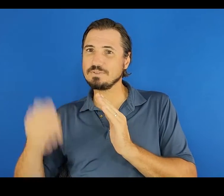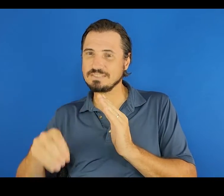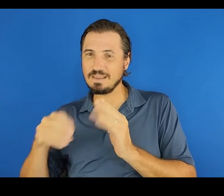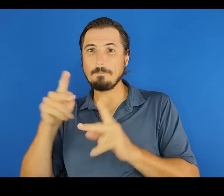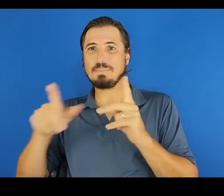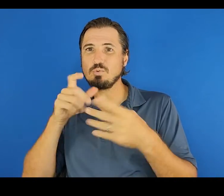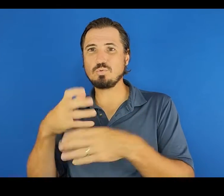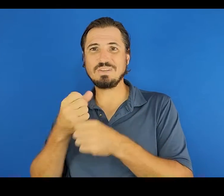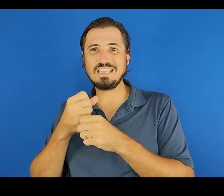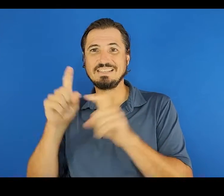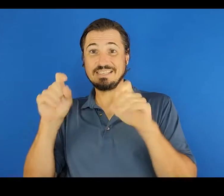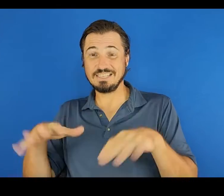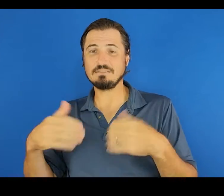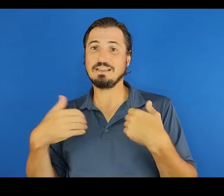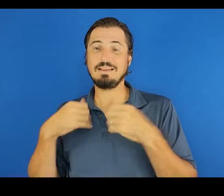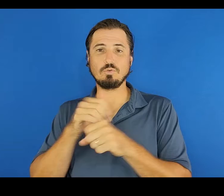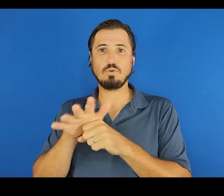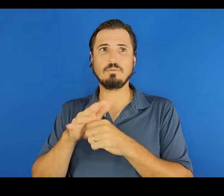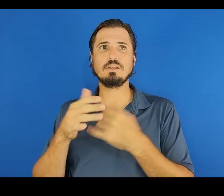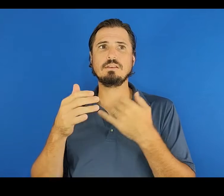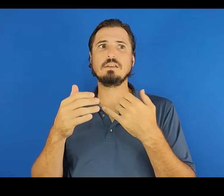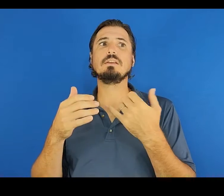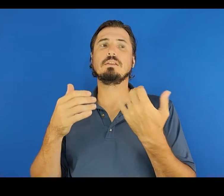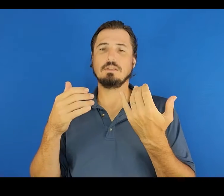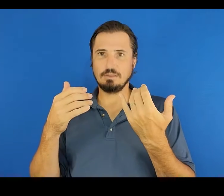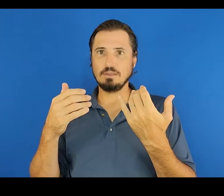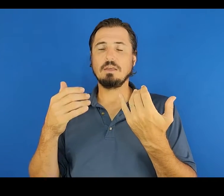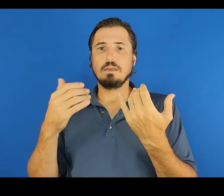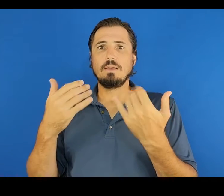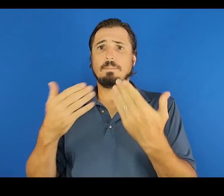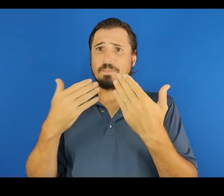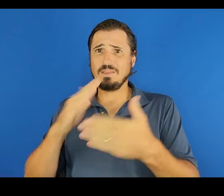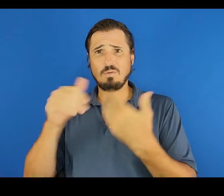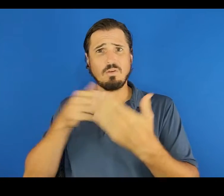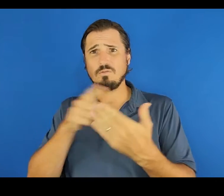Mahalo to all of you taking steps to slow the spread of this disease.